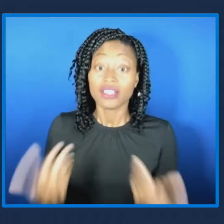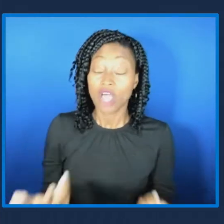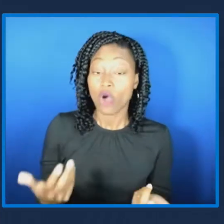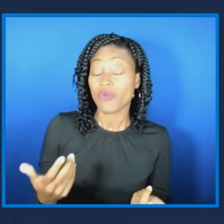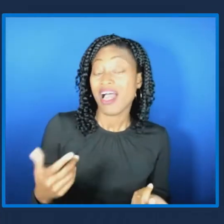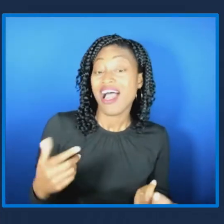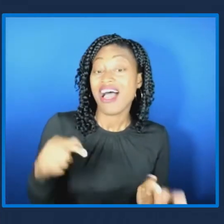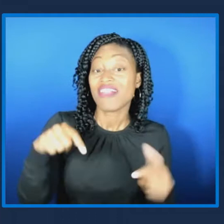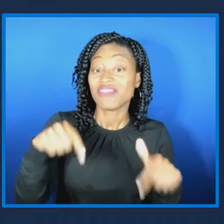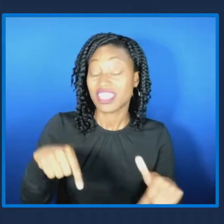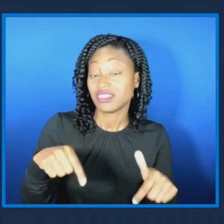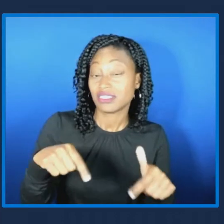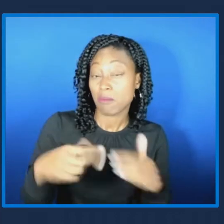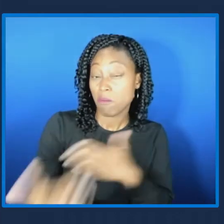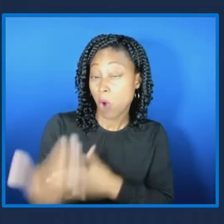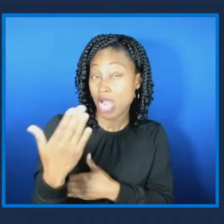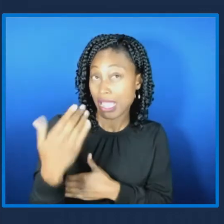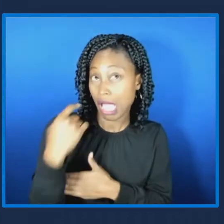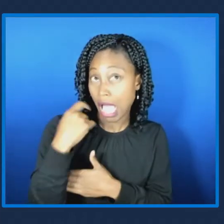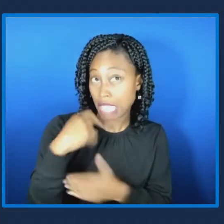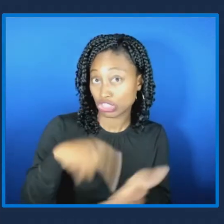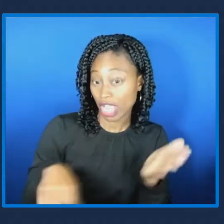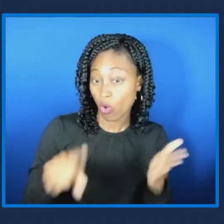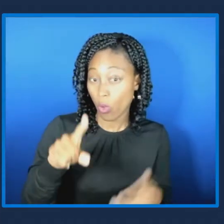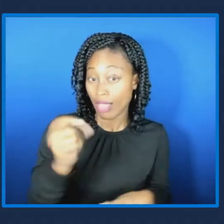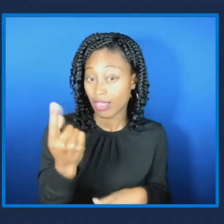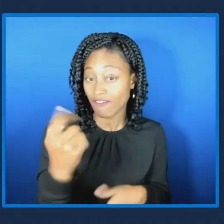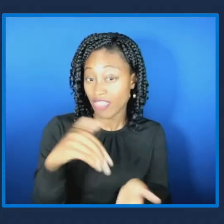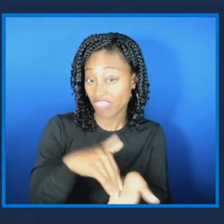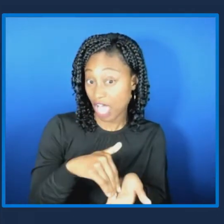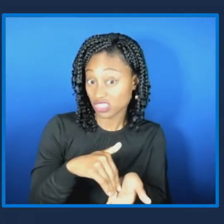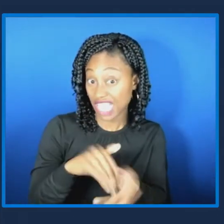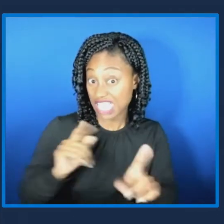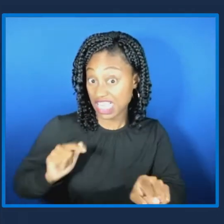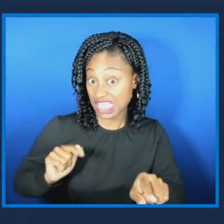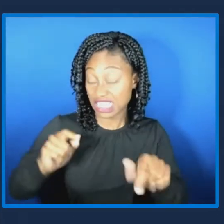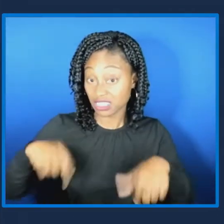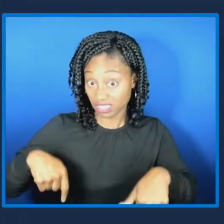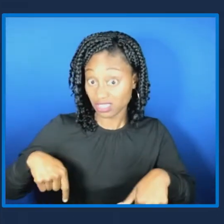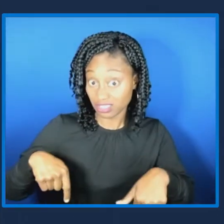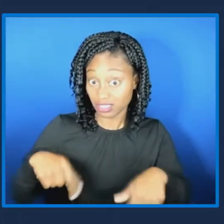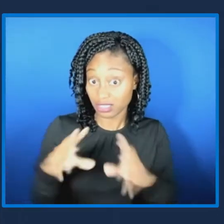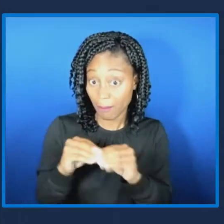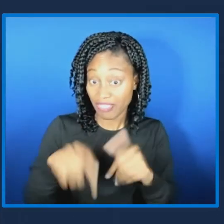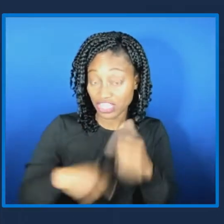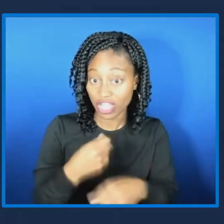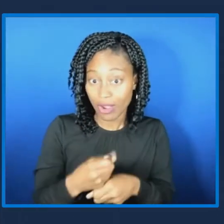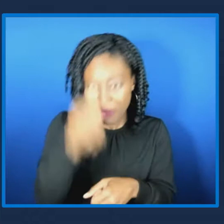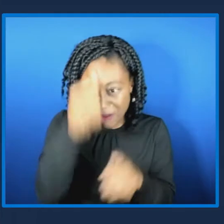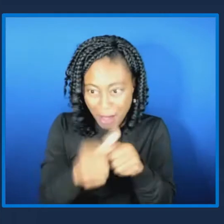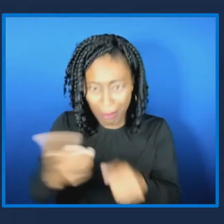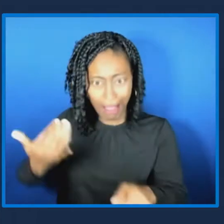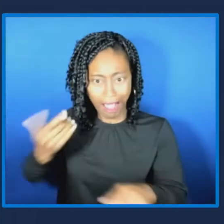over 11,000 attendees at the Ability Summit this year. Remember how I said we had just a handful of us on campus